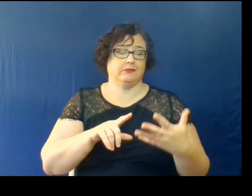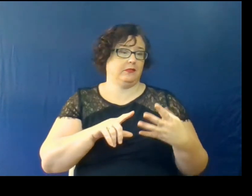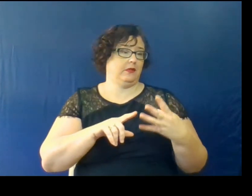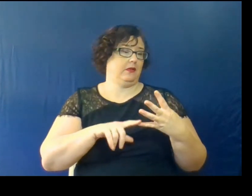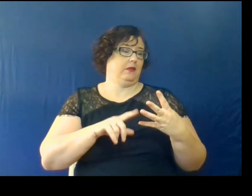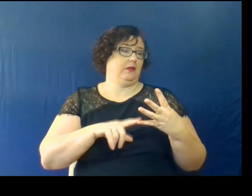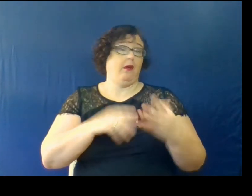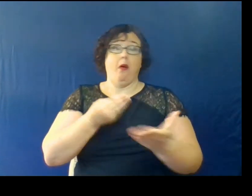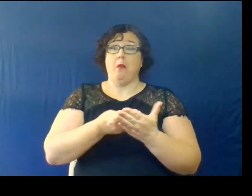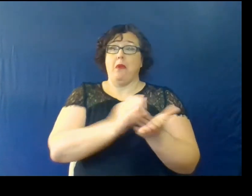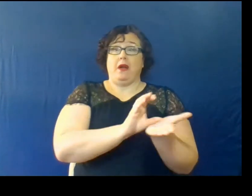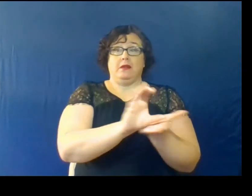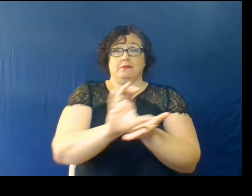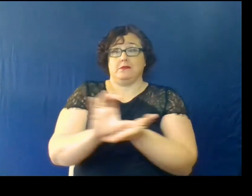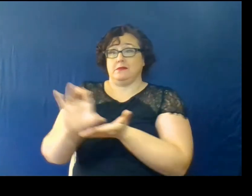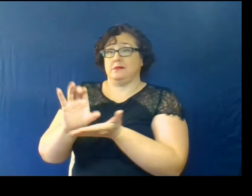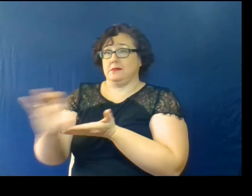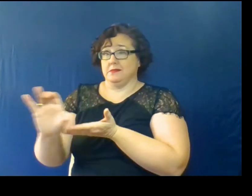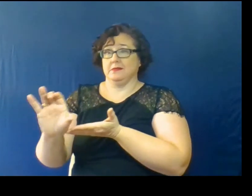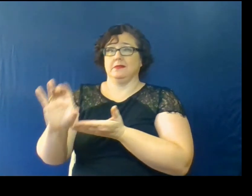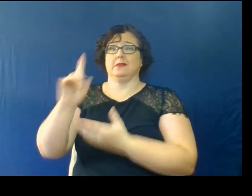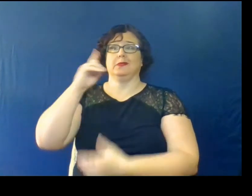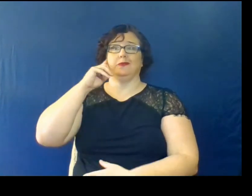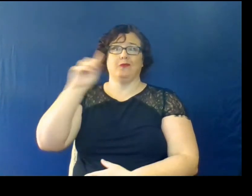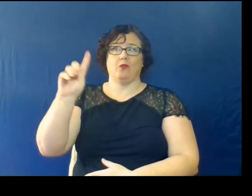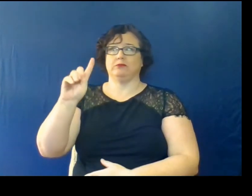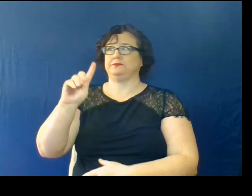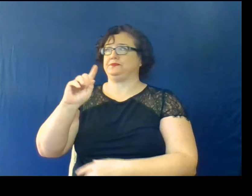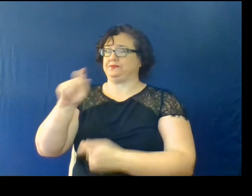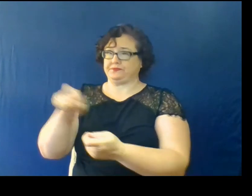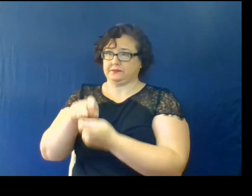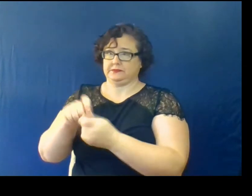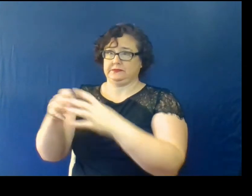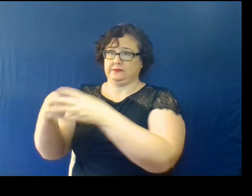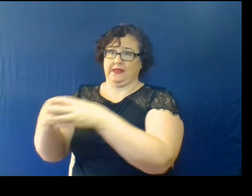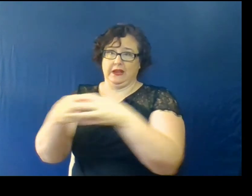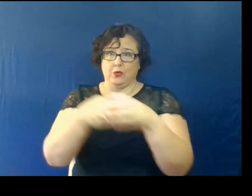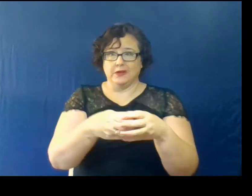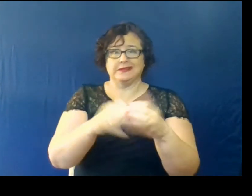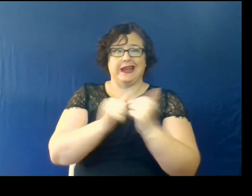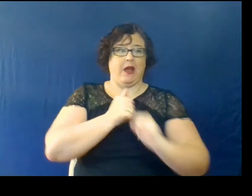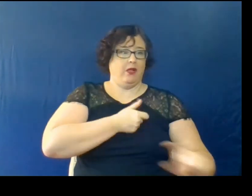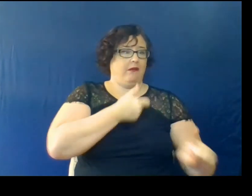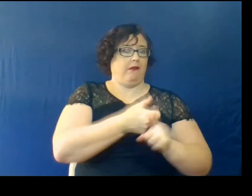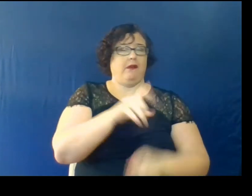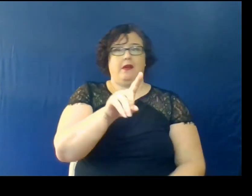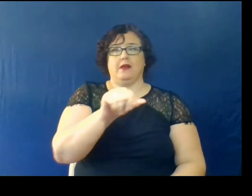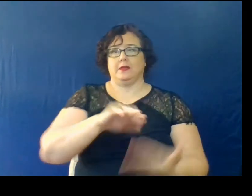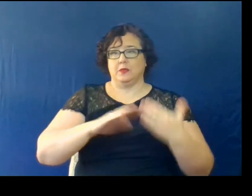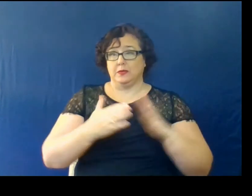those particular areas have a direct impact on the disability community and particularly health care.